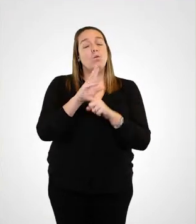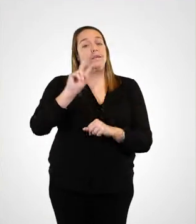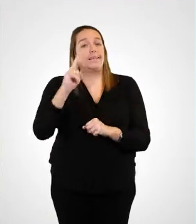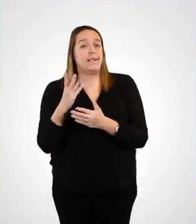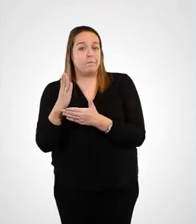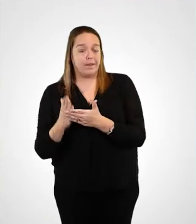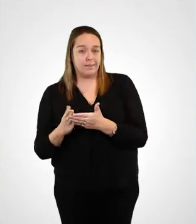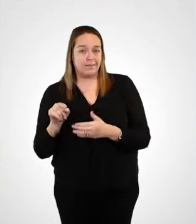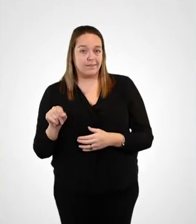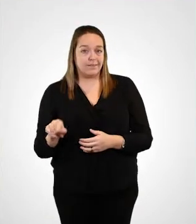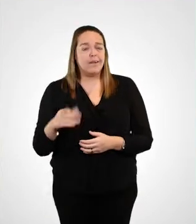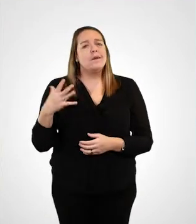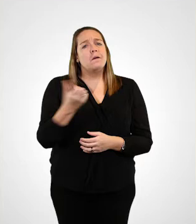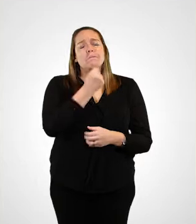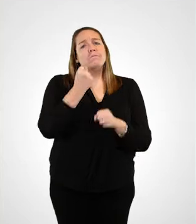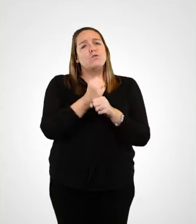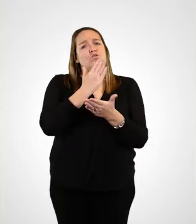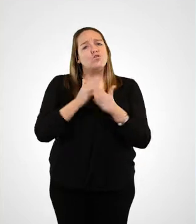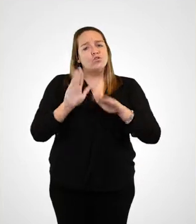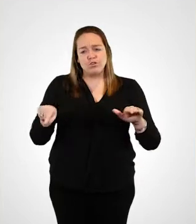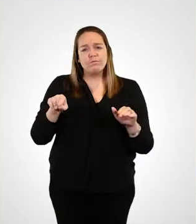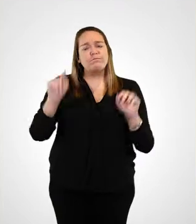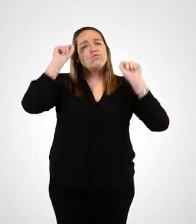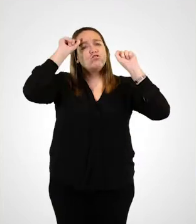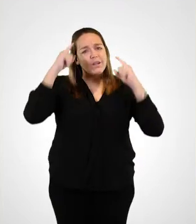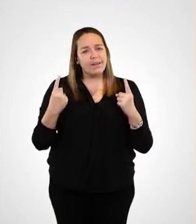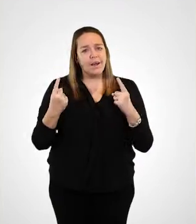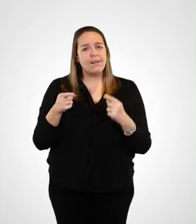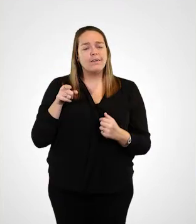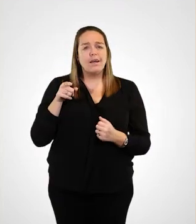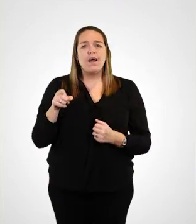And then an important second step is that we make sure the child realises